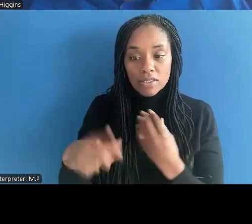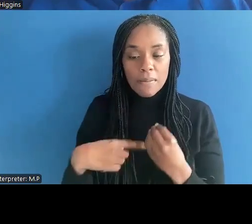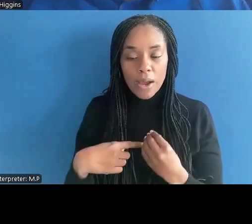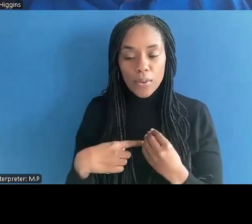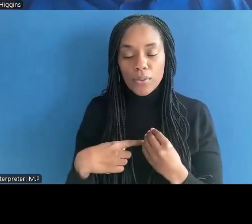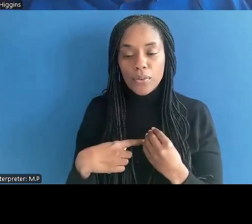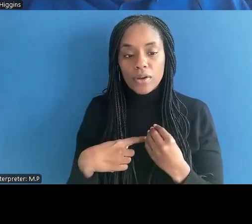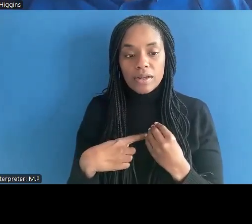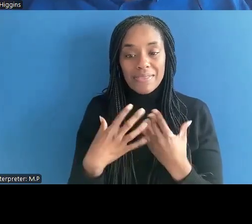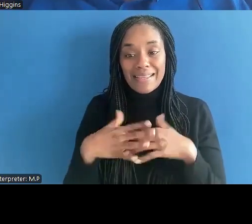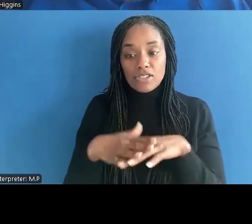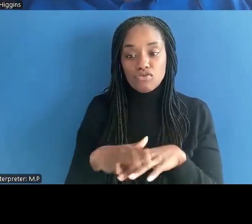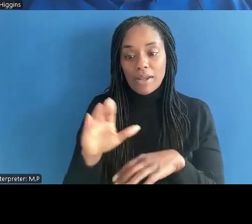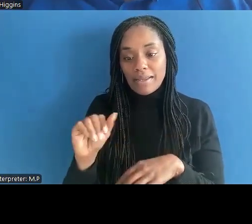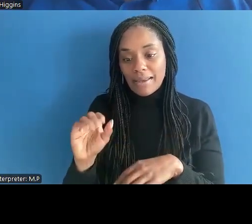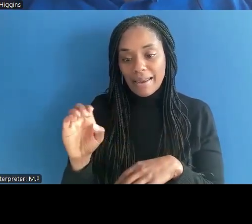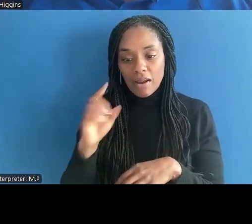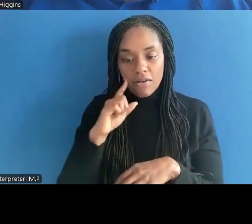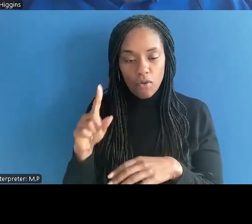the integrated care, for dual eligibles.